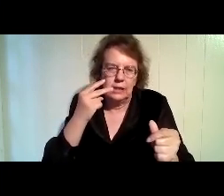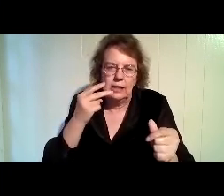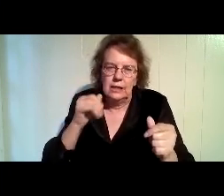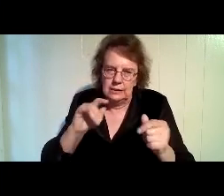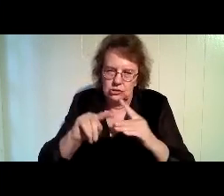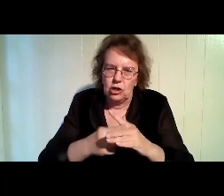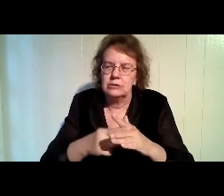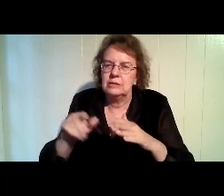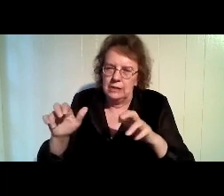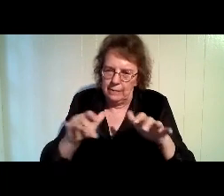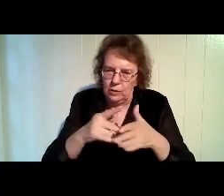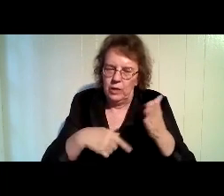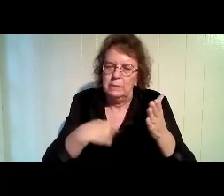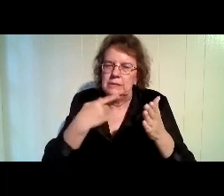typing what I'm saying right in the box.